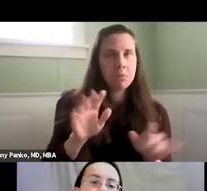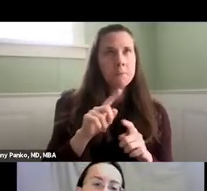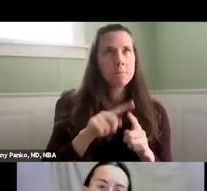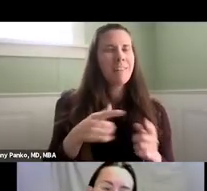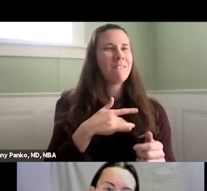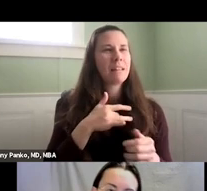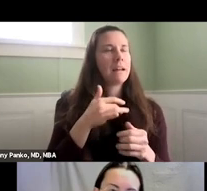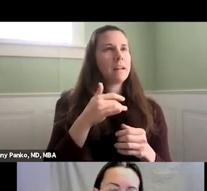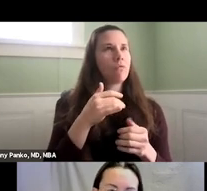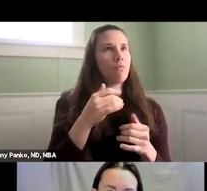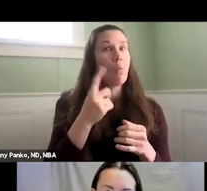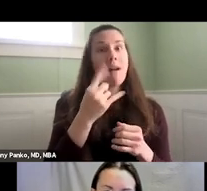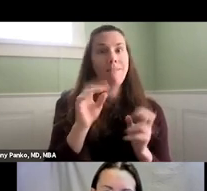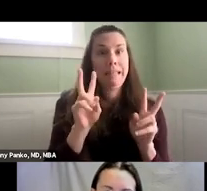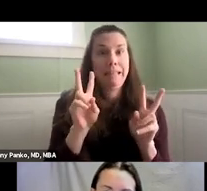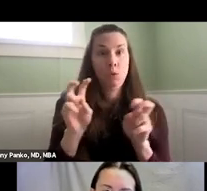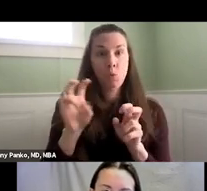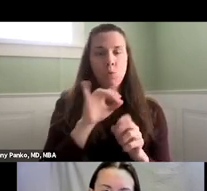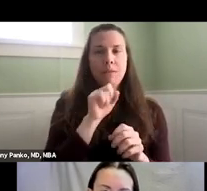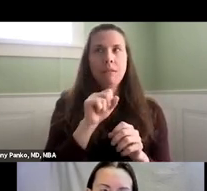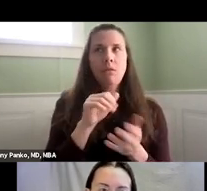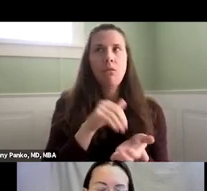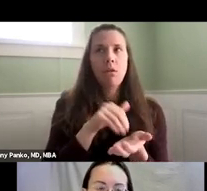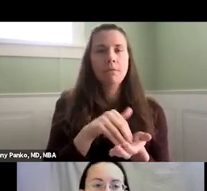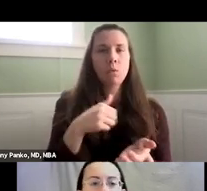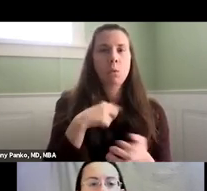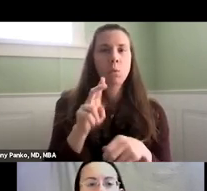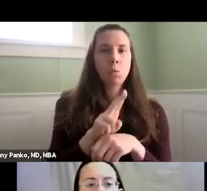am only speaking for deaf people, I'm not sure about the disability community but one